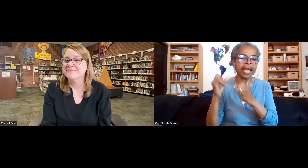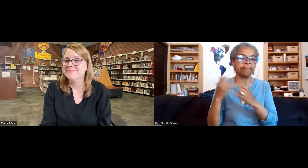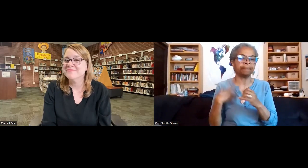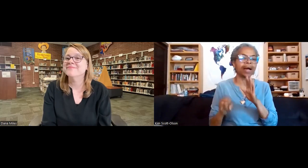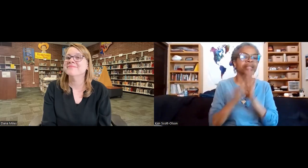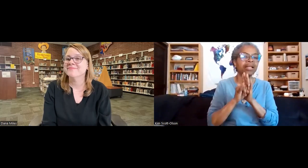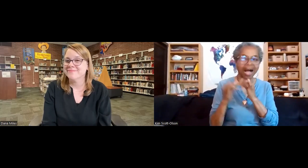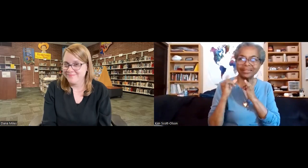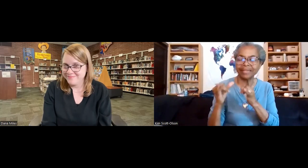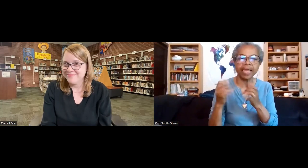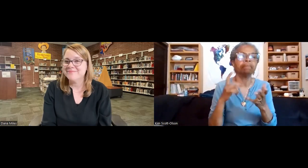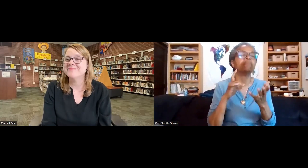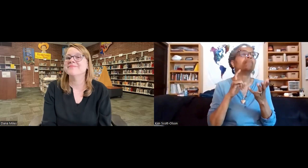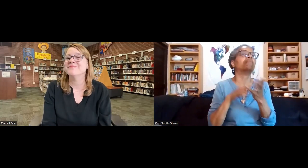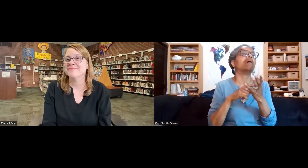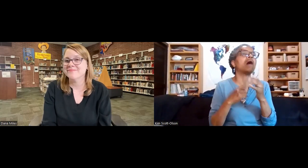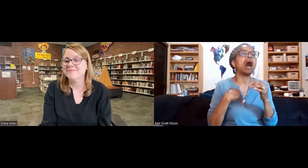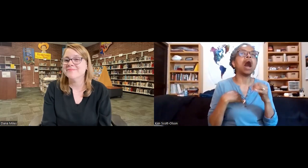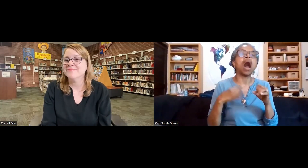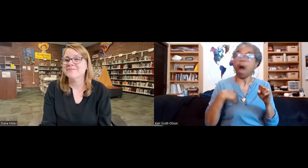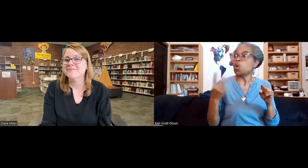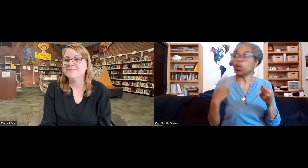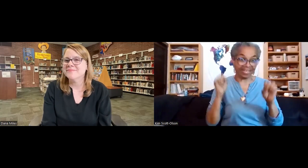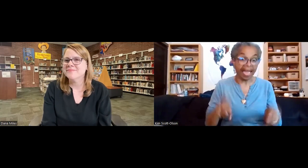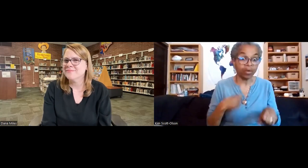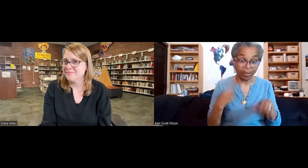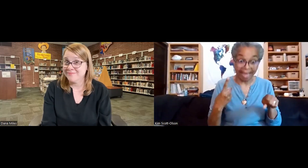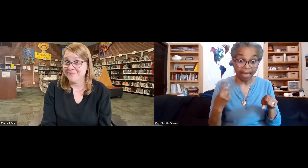They can notice they have that identity in common,